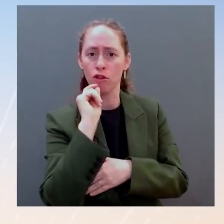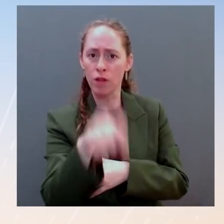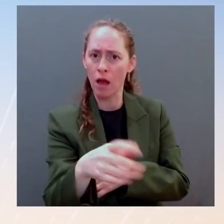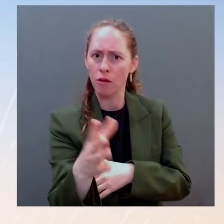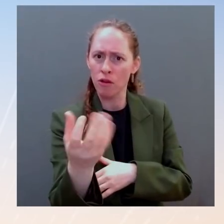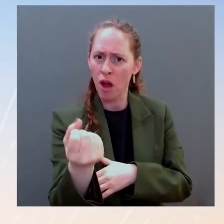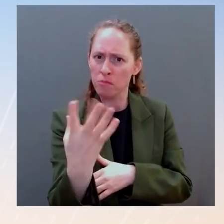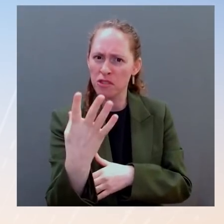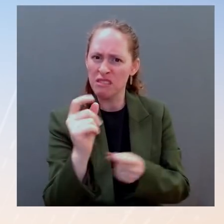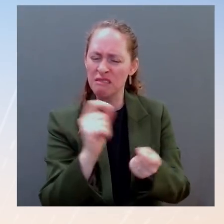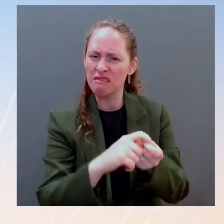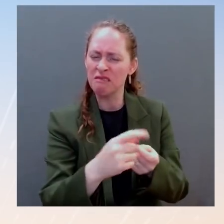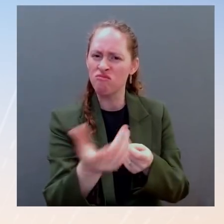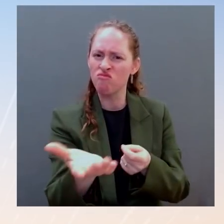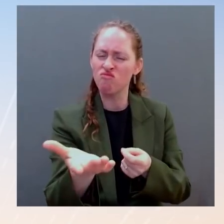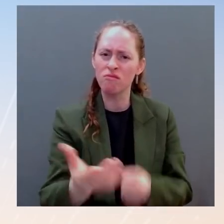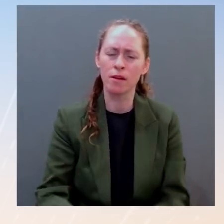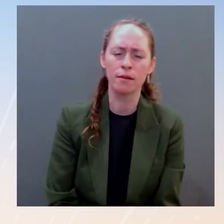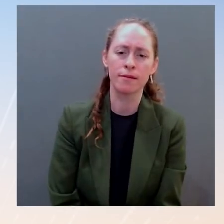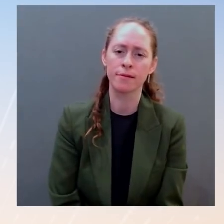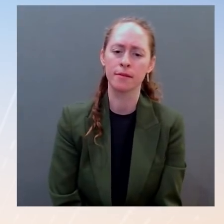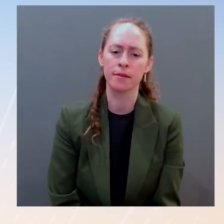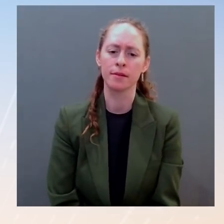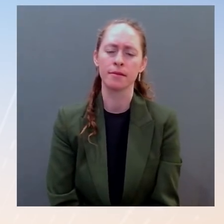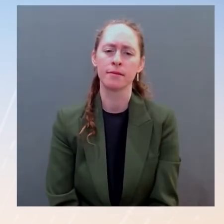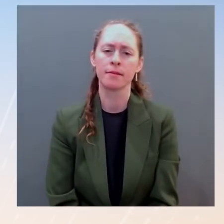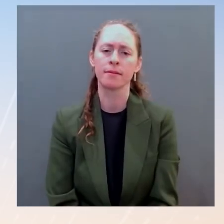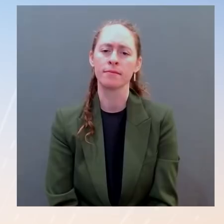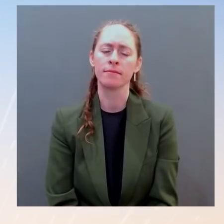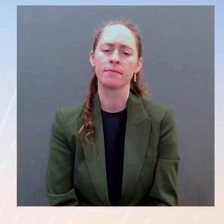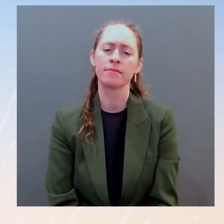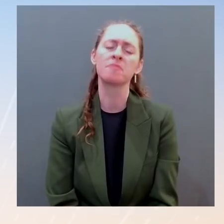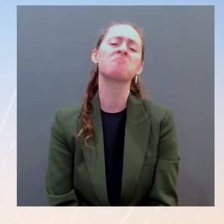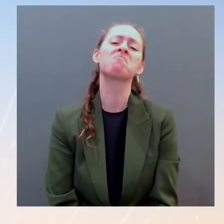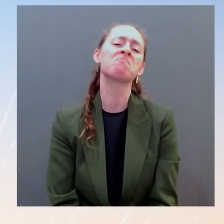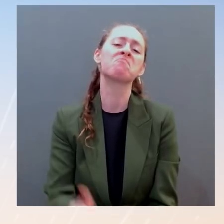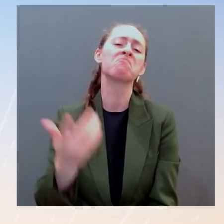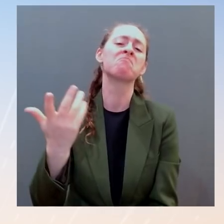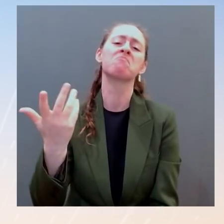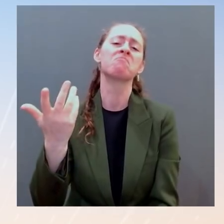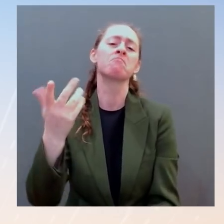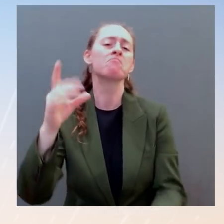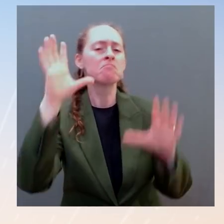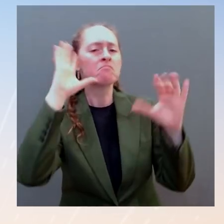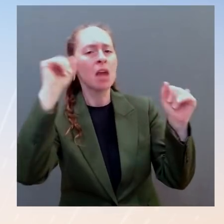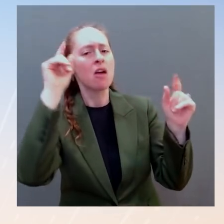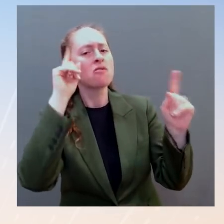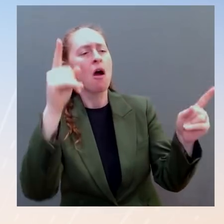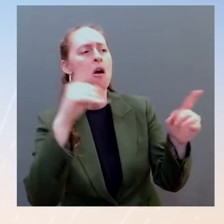and conversations with military leadership and, of course, leadership from the State Department over the course of the coming days.